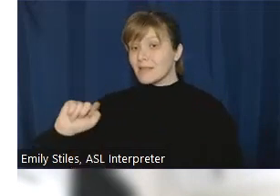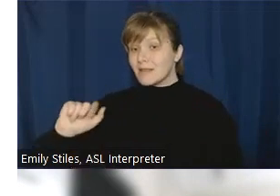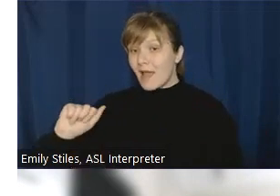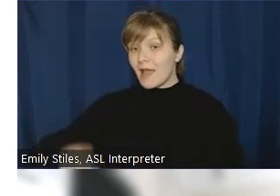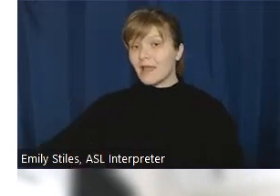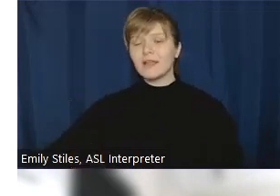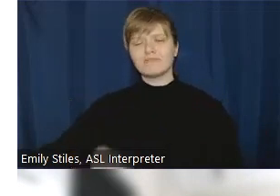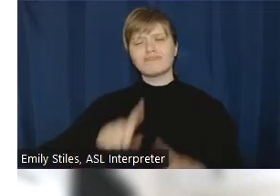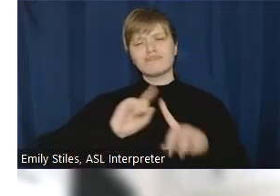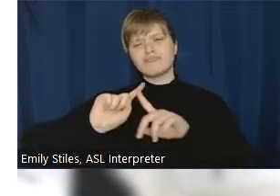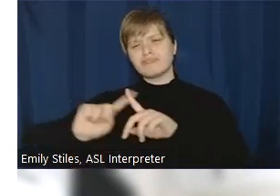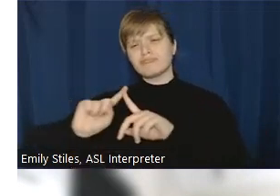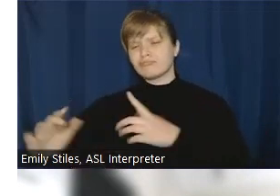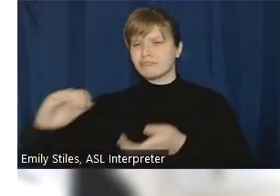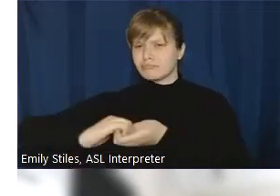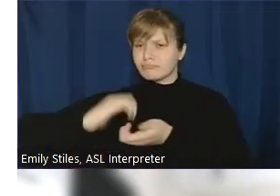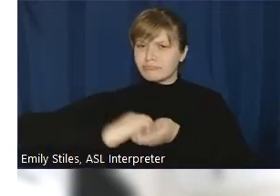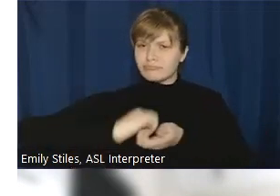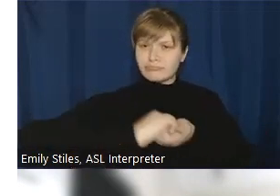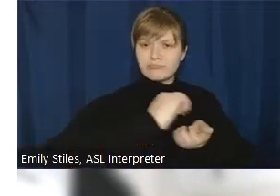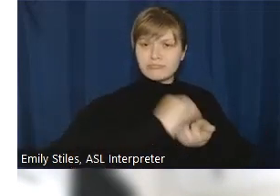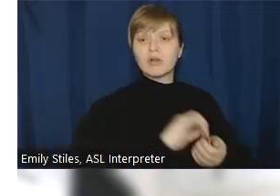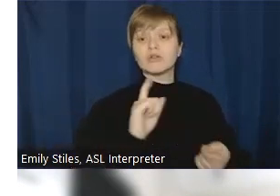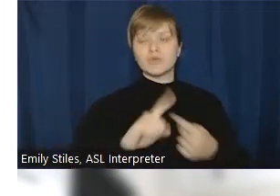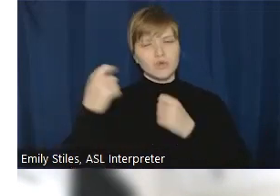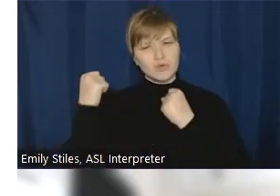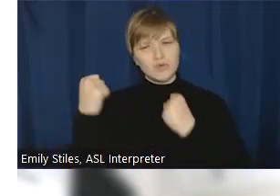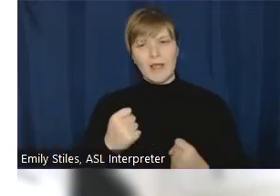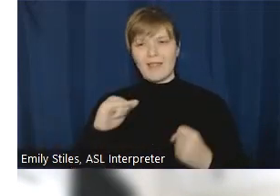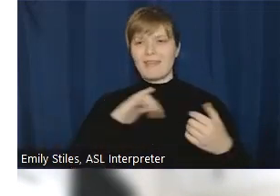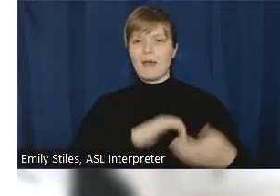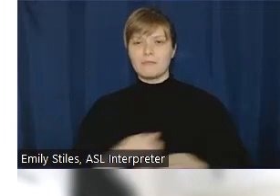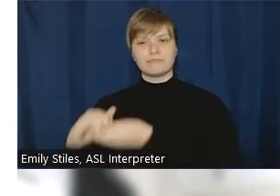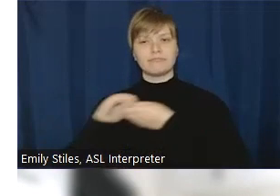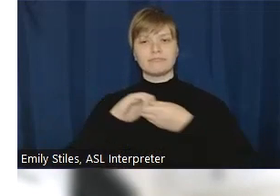was just talking about, to strengthen these partnerships that are needed at the federal,